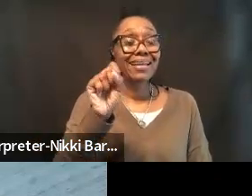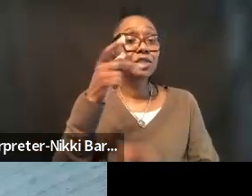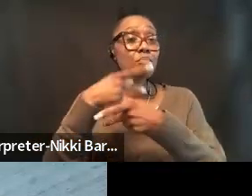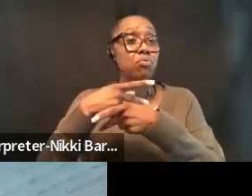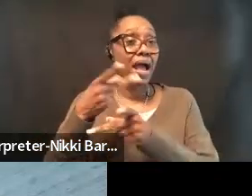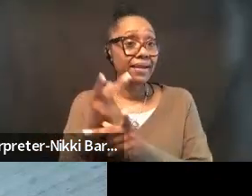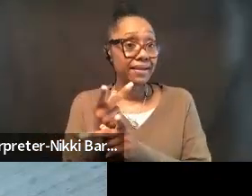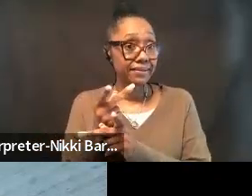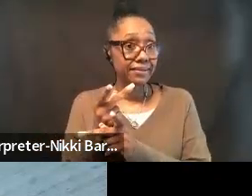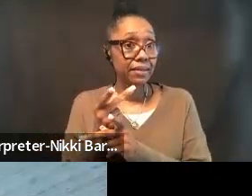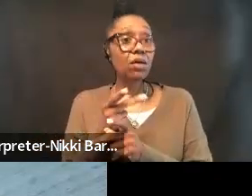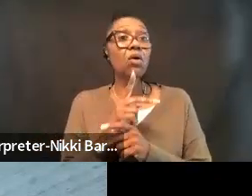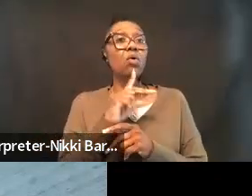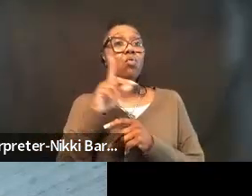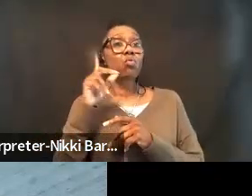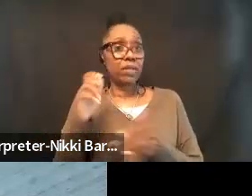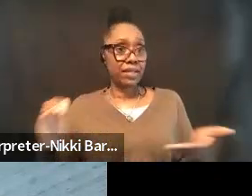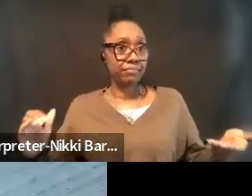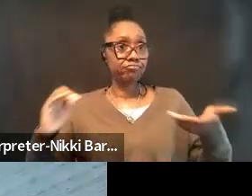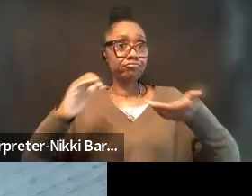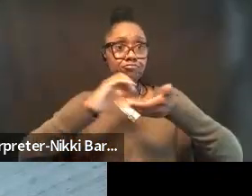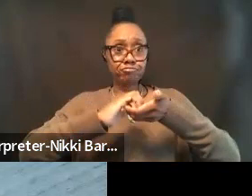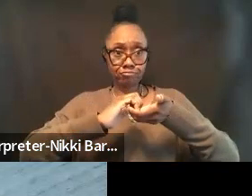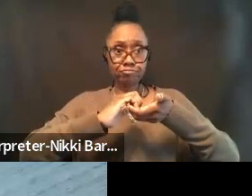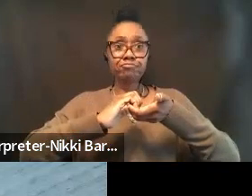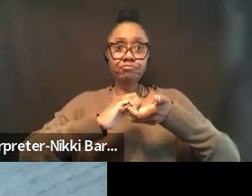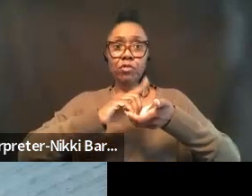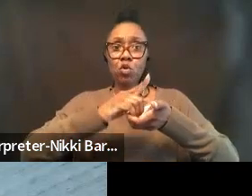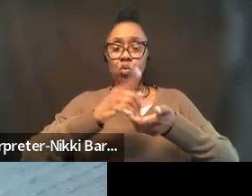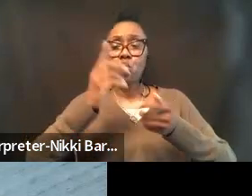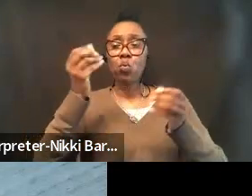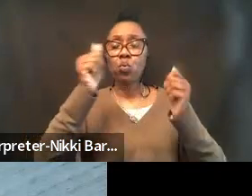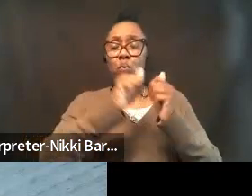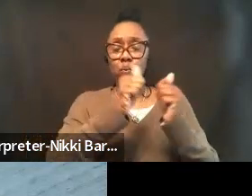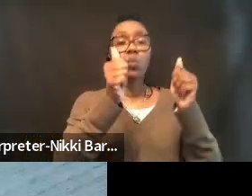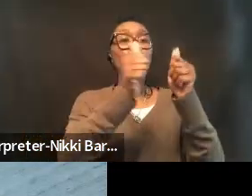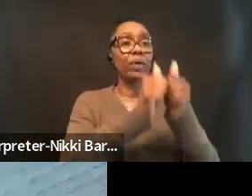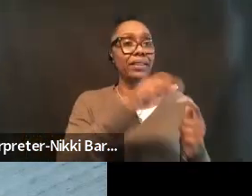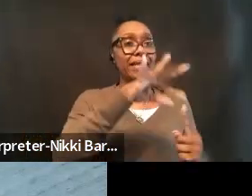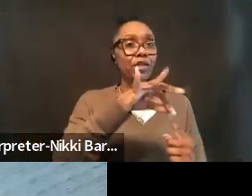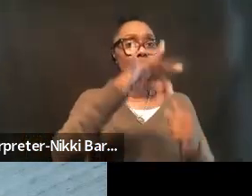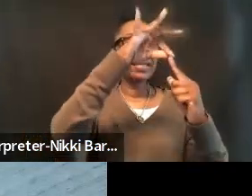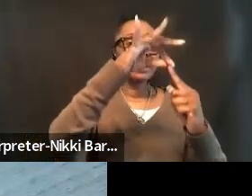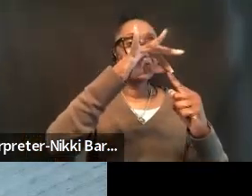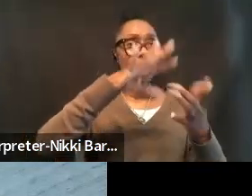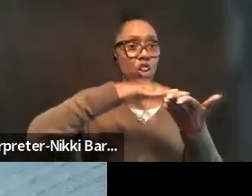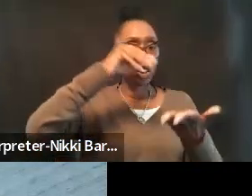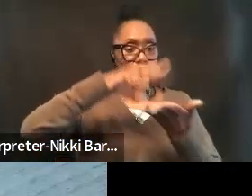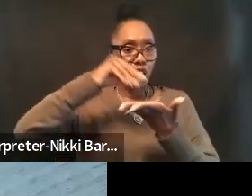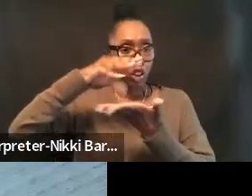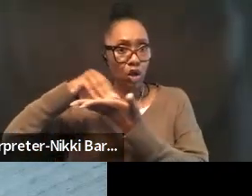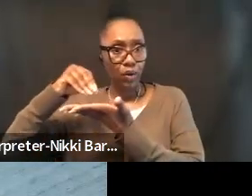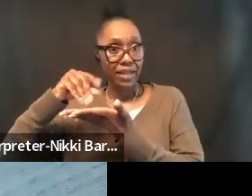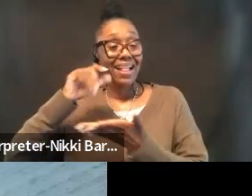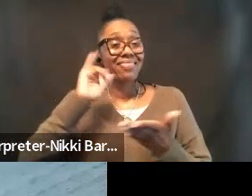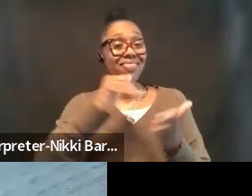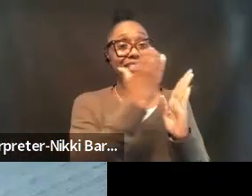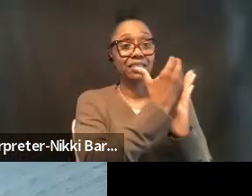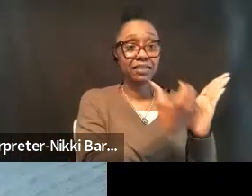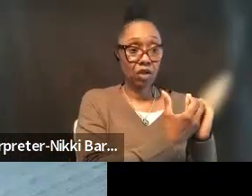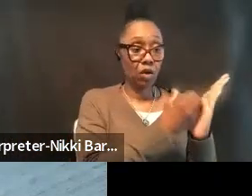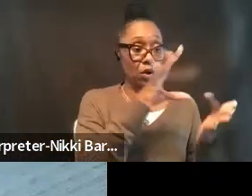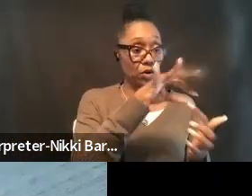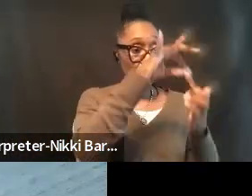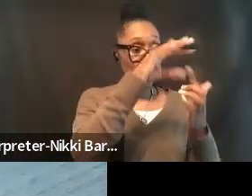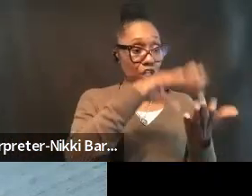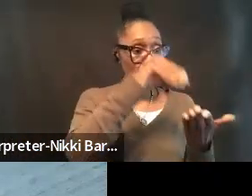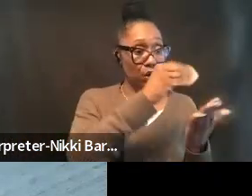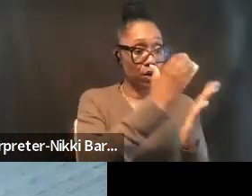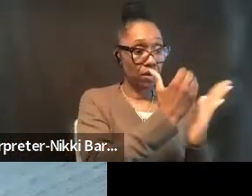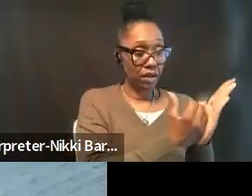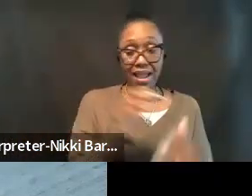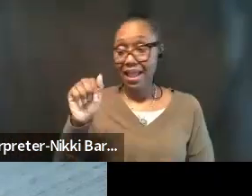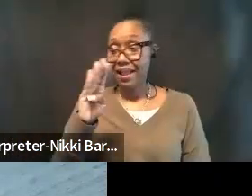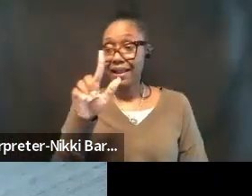And and so because unique learning is the curriculum and ABLE NET offers some of the tools to access the curriculum.